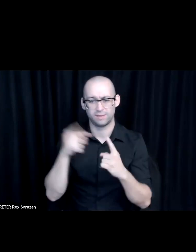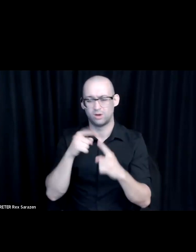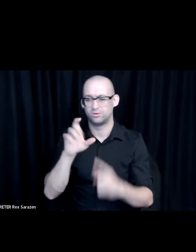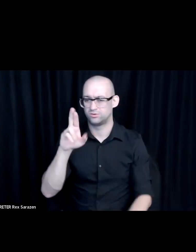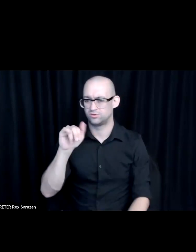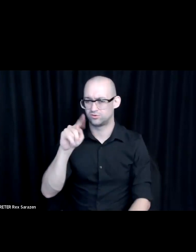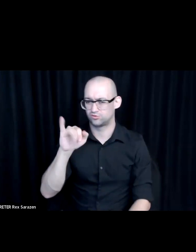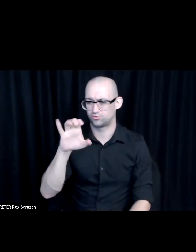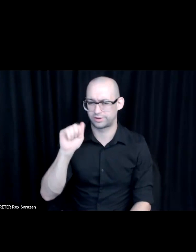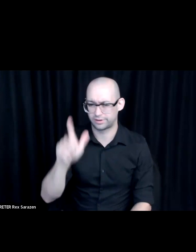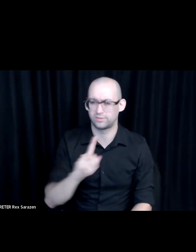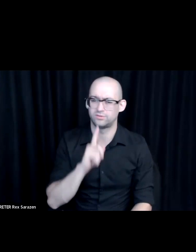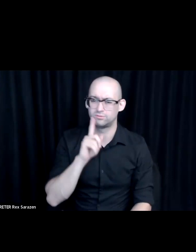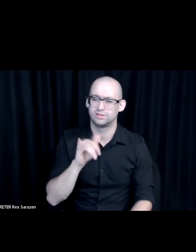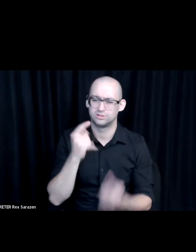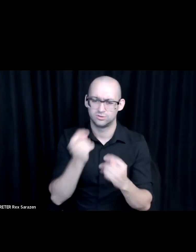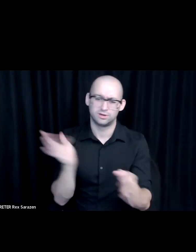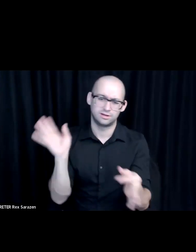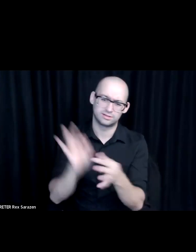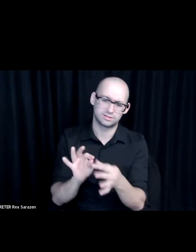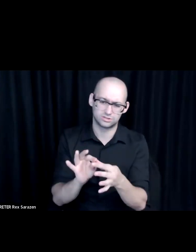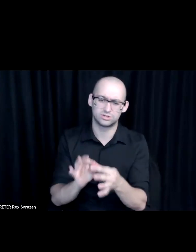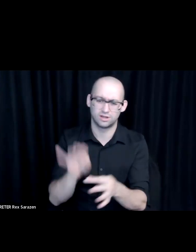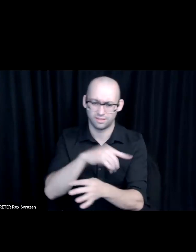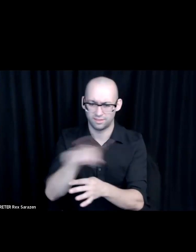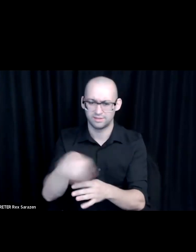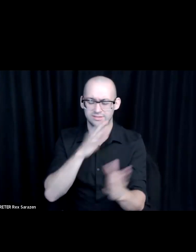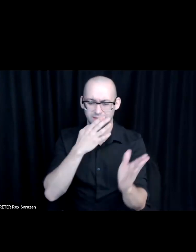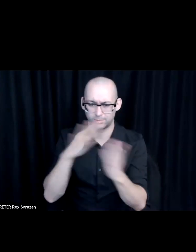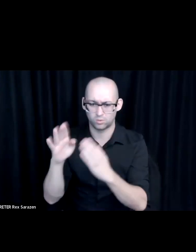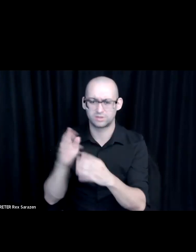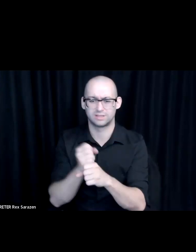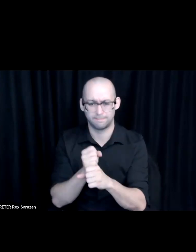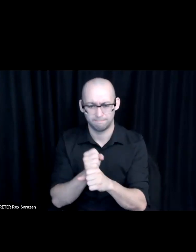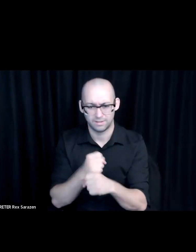really get to your communities and create opportunities for you to support your own needs,